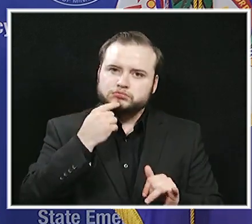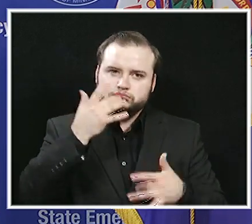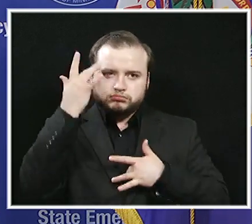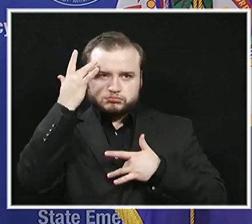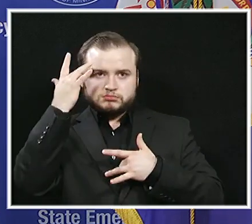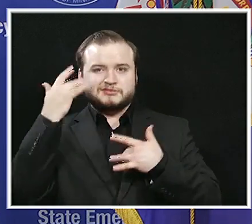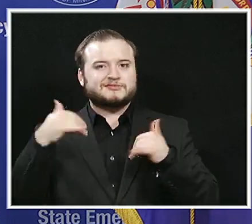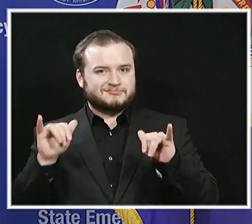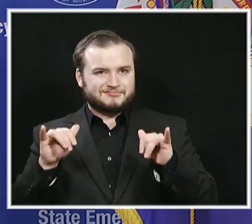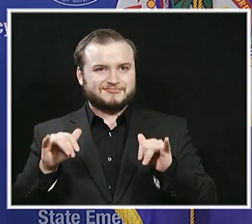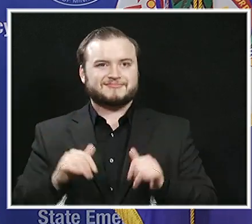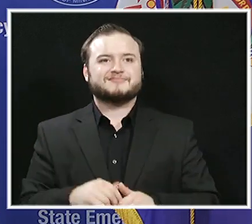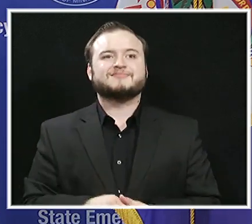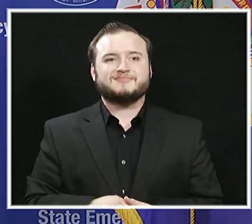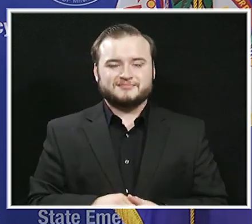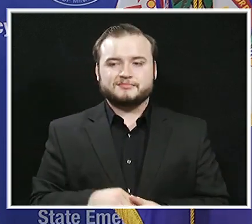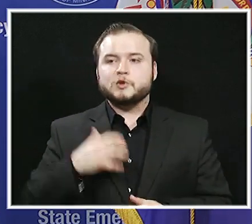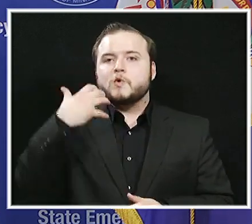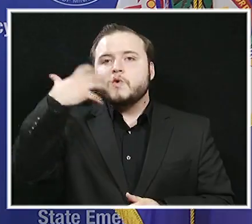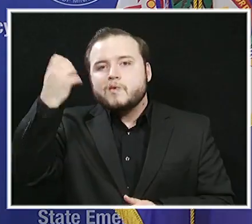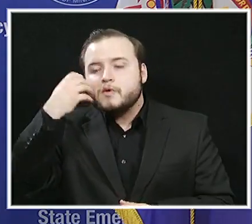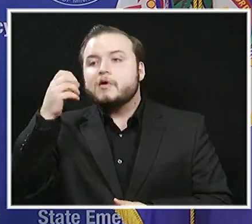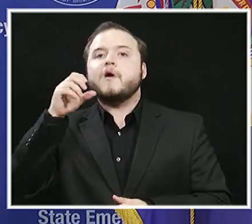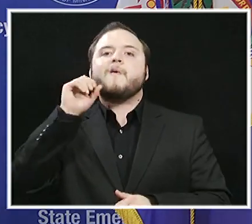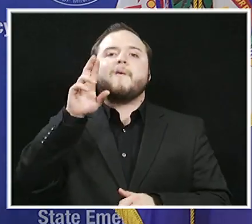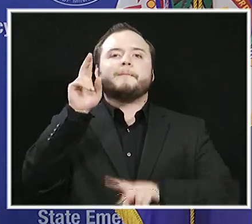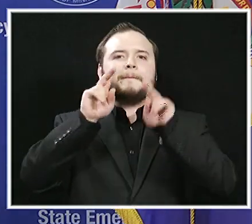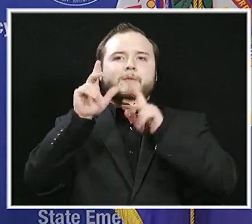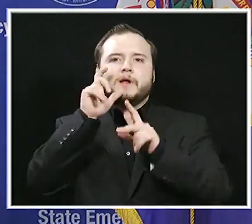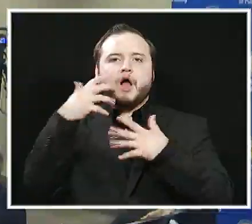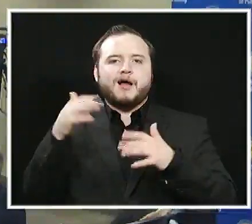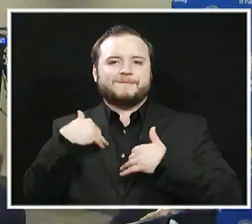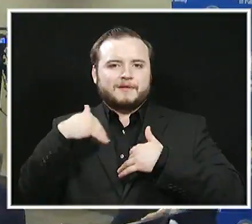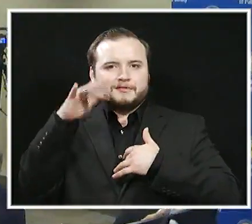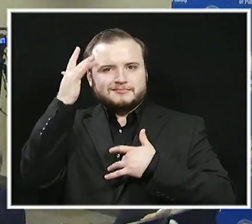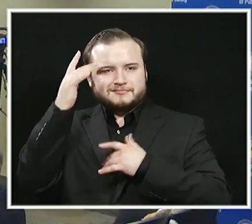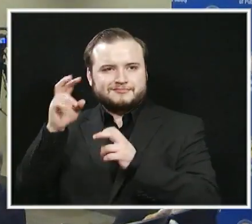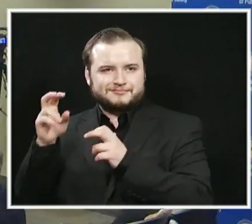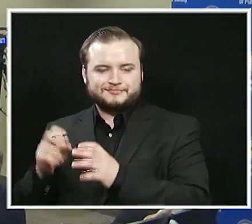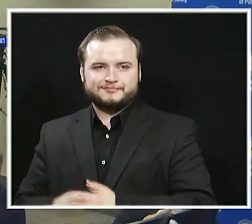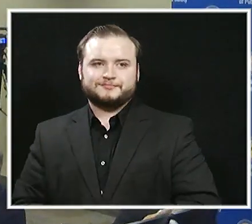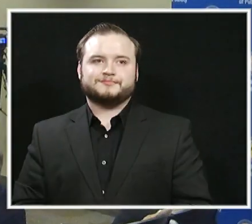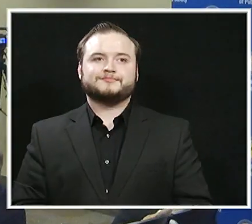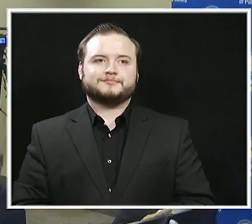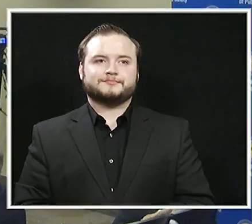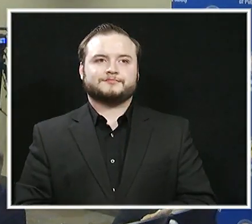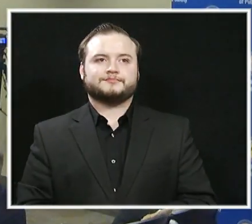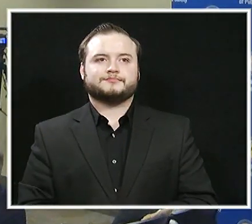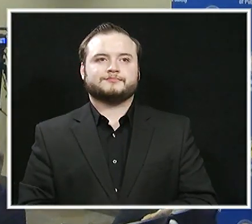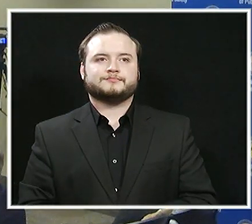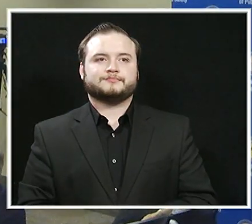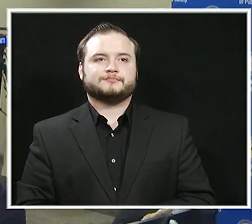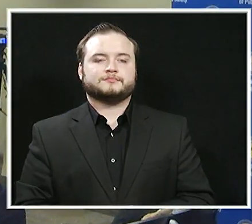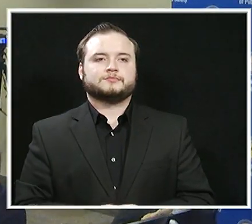there's a 5% chance at least on that that it's going to be pretty critical if you fall into that category of underlying health conditions.